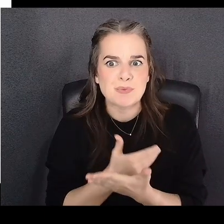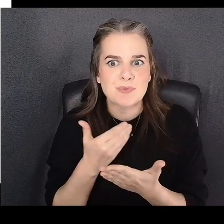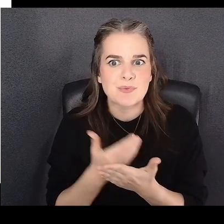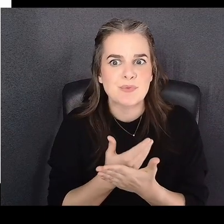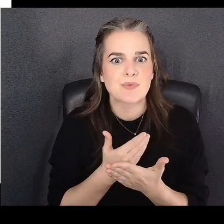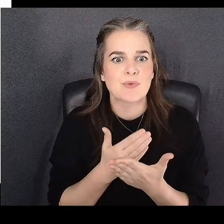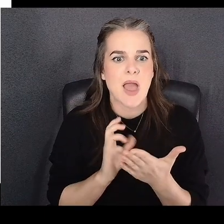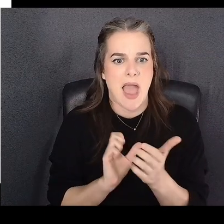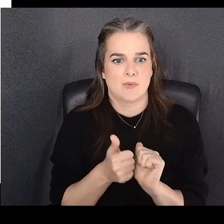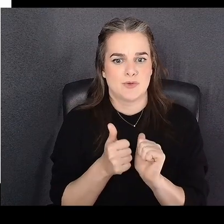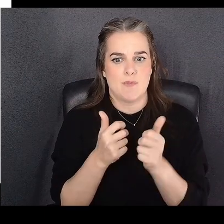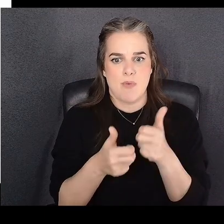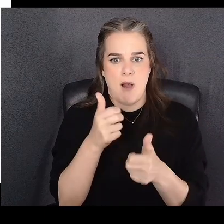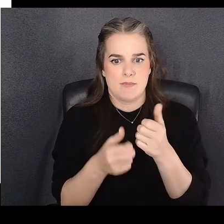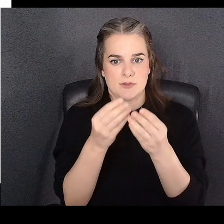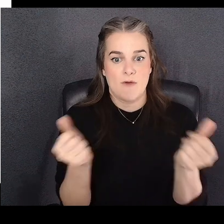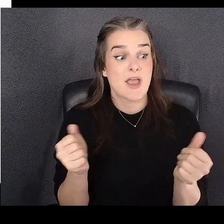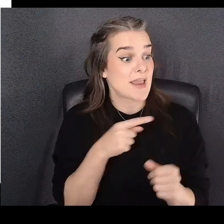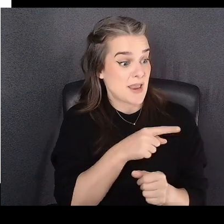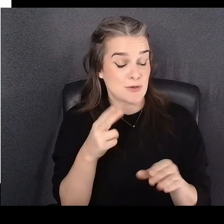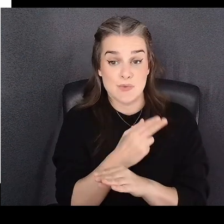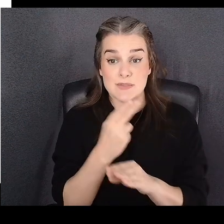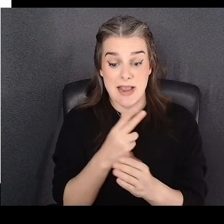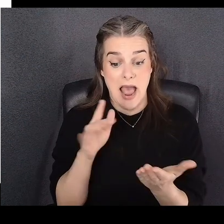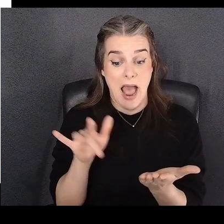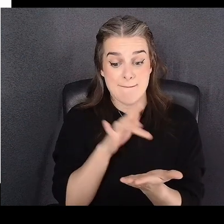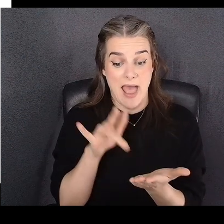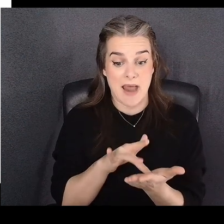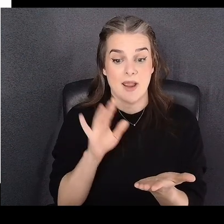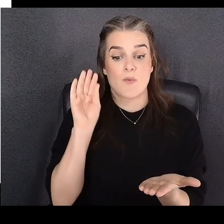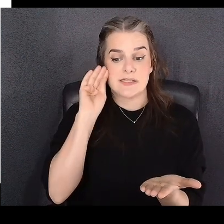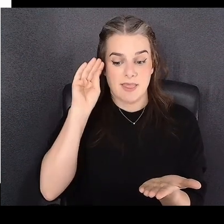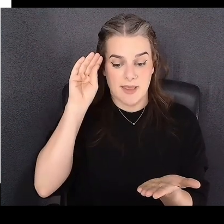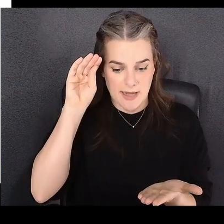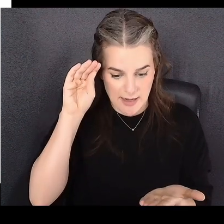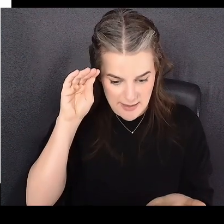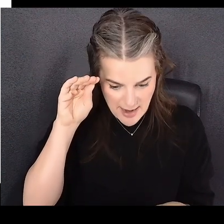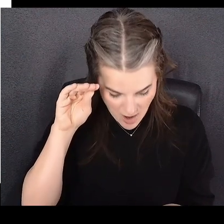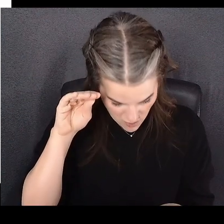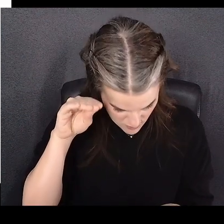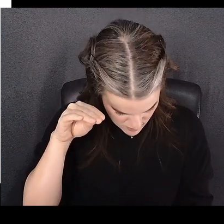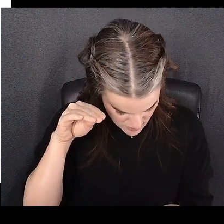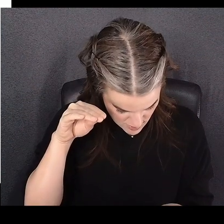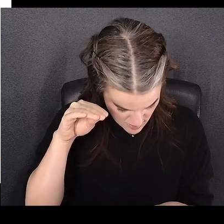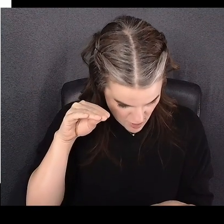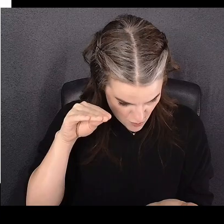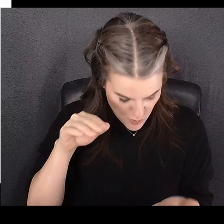And also, he was doing it on the iPad and leaning down. And we were able to mirror it on a big screen, which